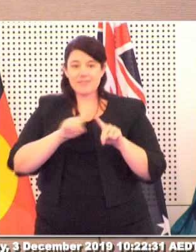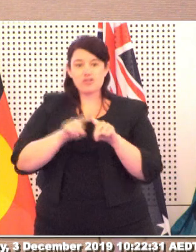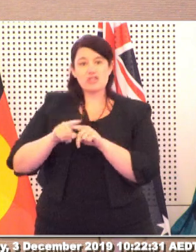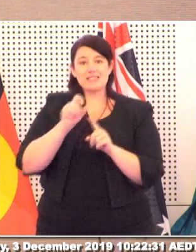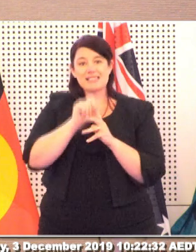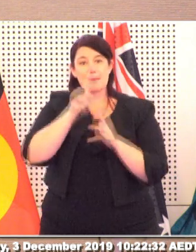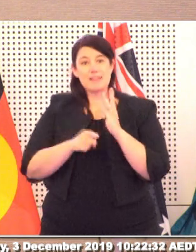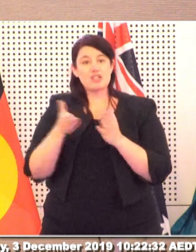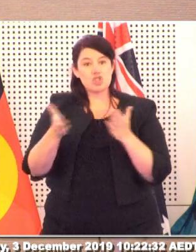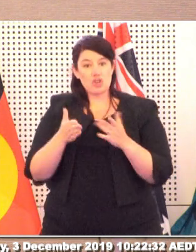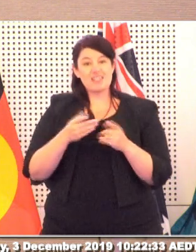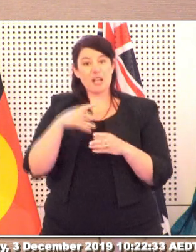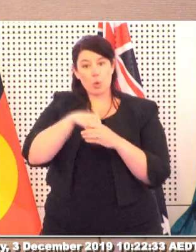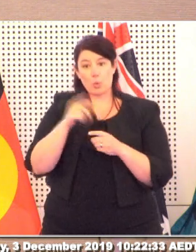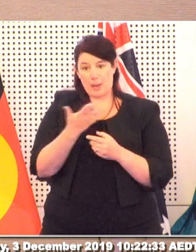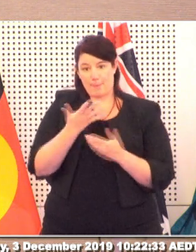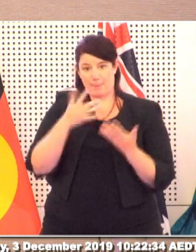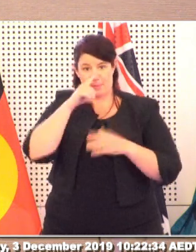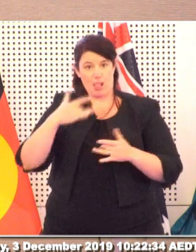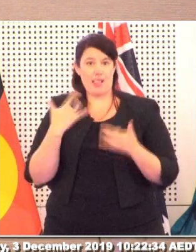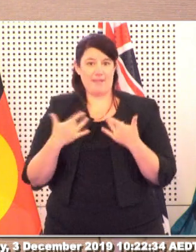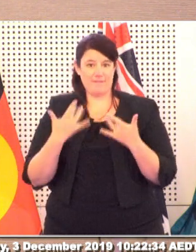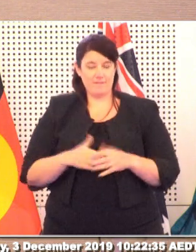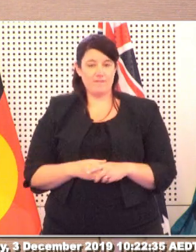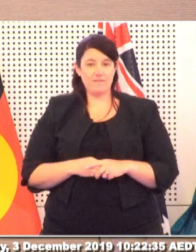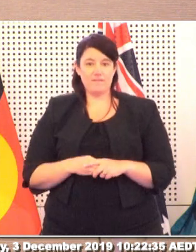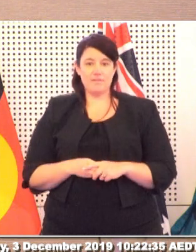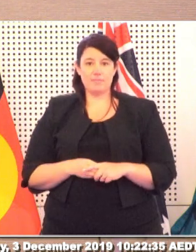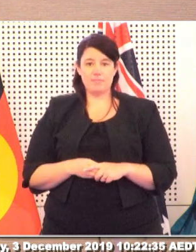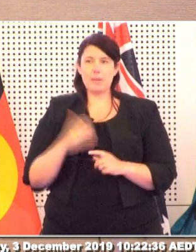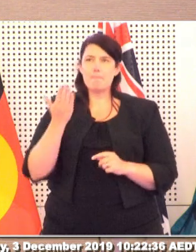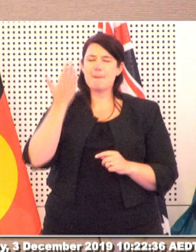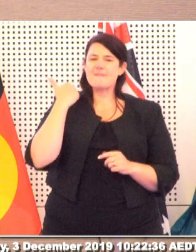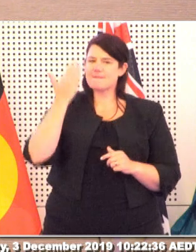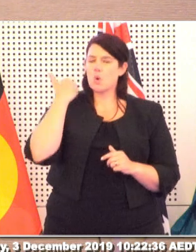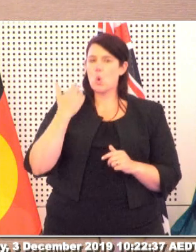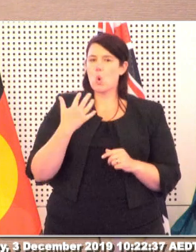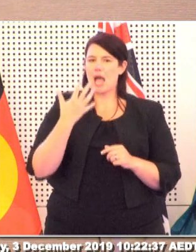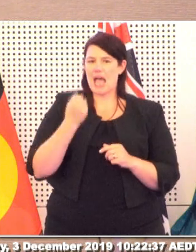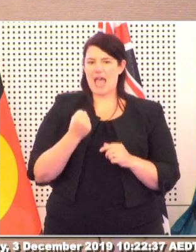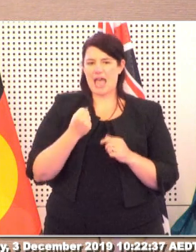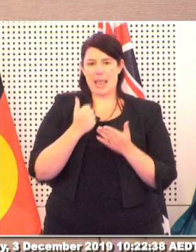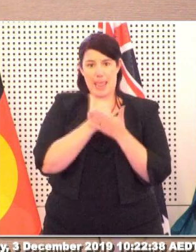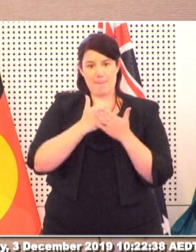accommodation services. They don’t currently – they used to have a measure of the number of people living in